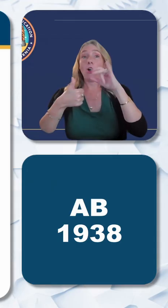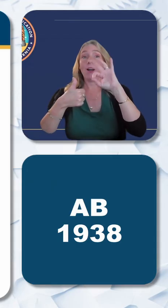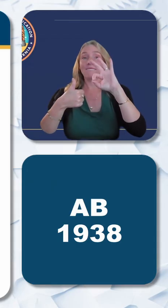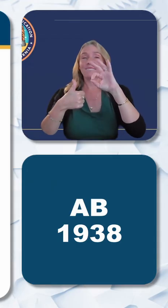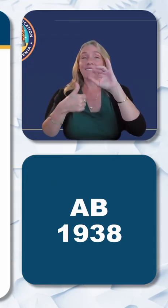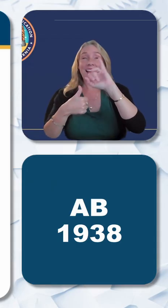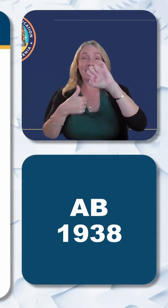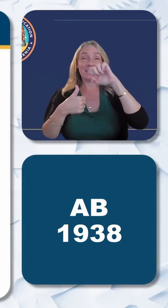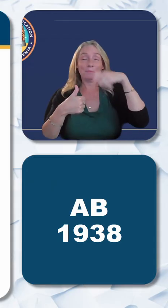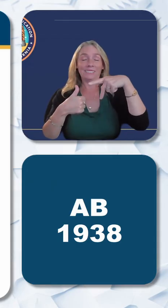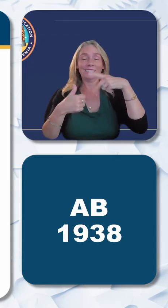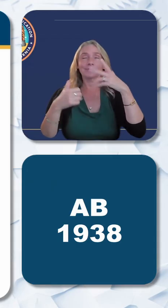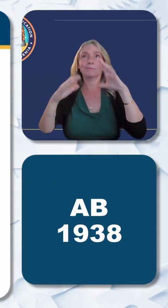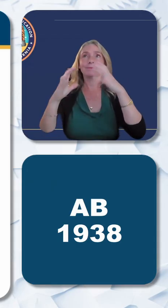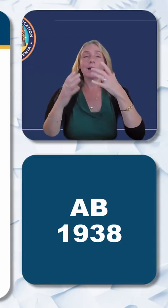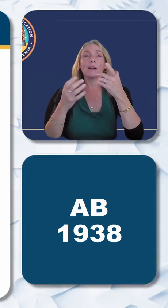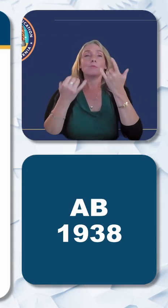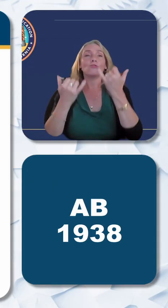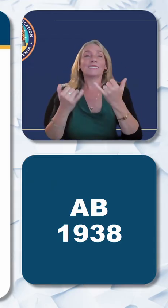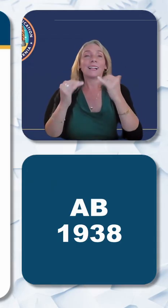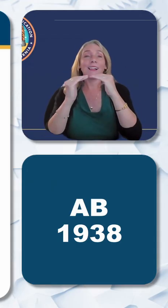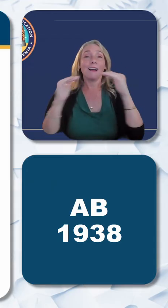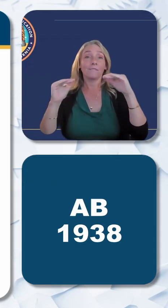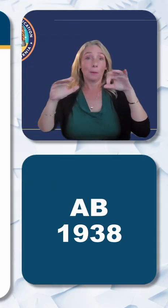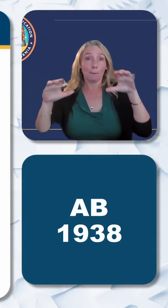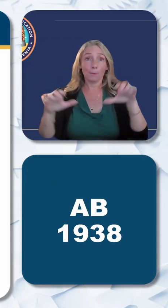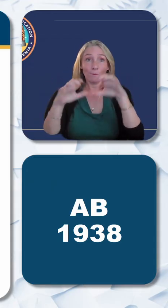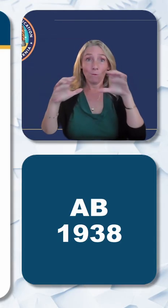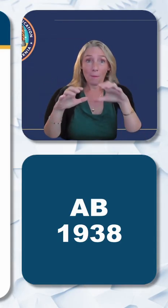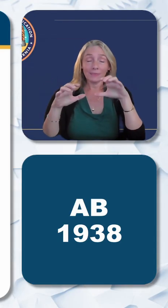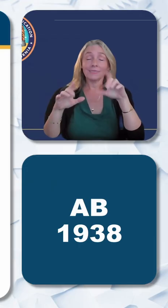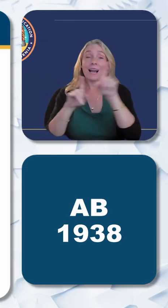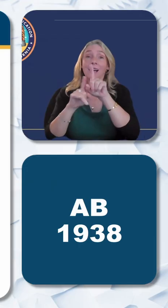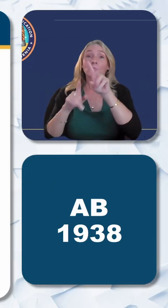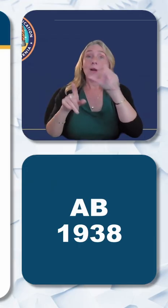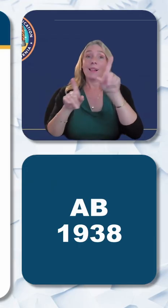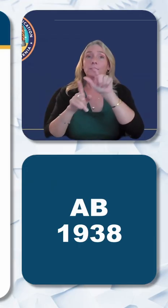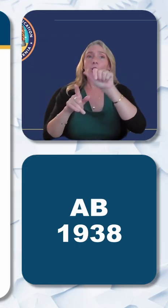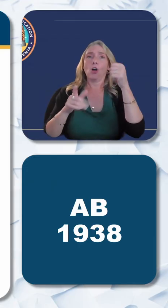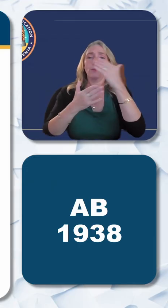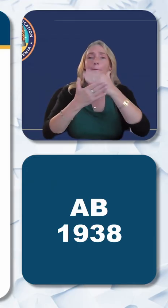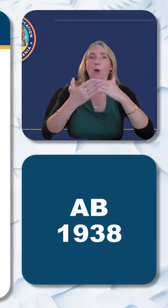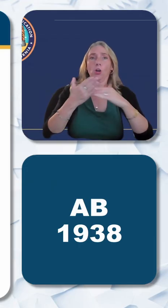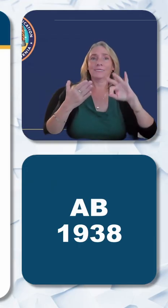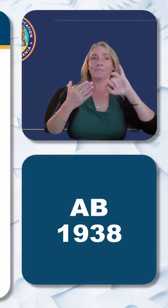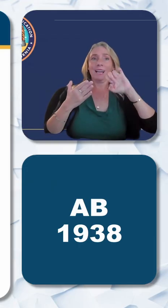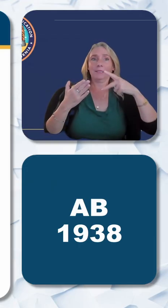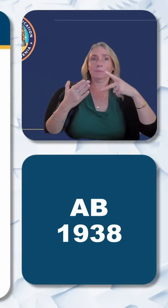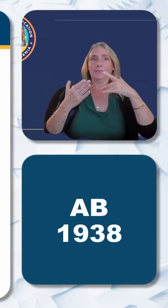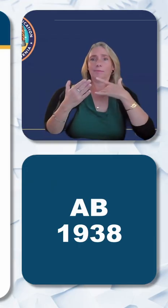communication needs are the priority, and that is a part of the IEP. Also, looking at the level of performance,